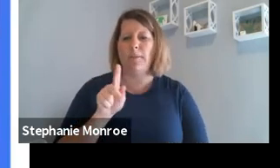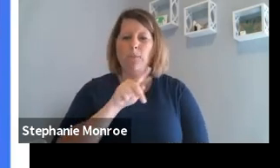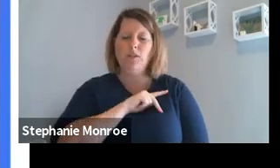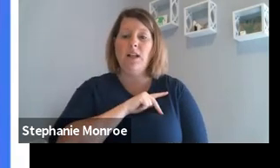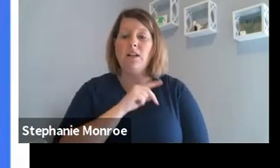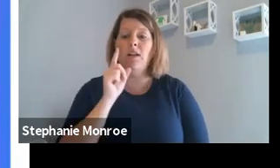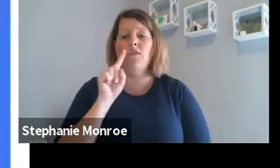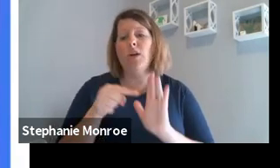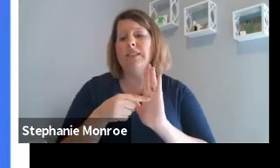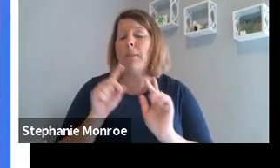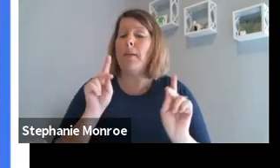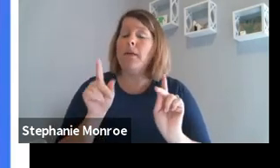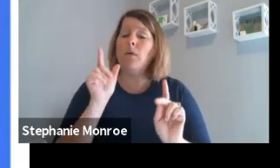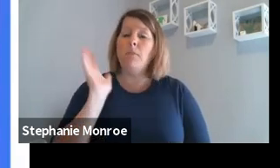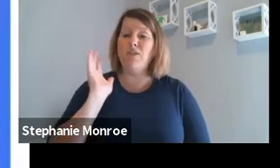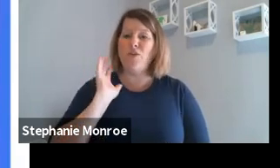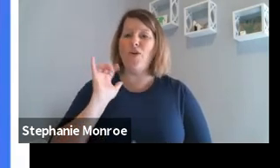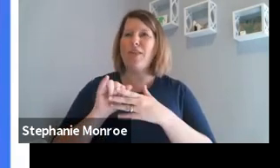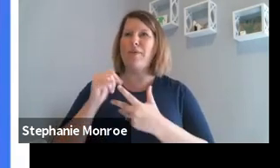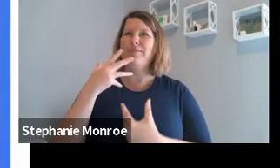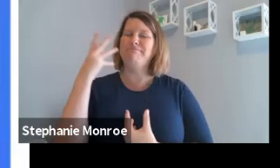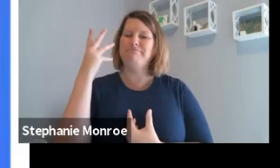people that were extroverted, people that were social,